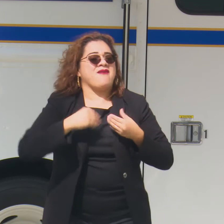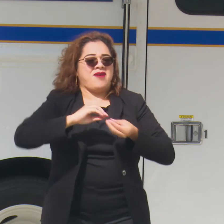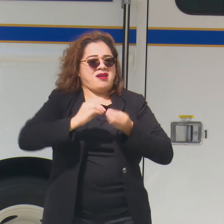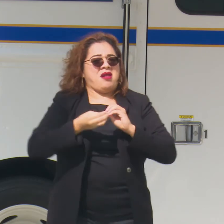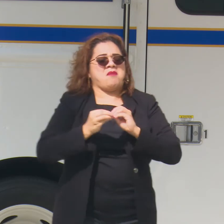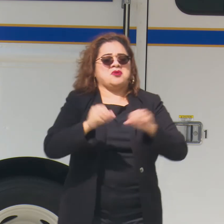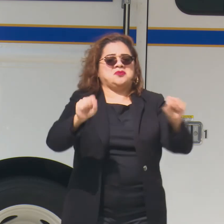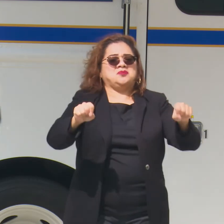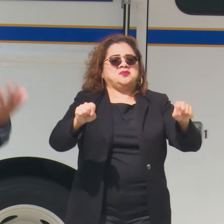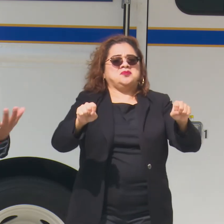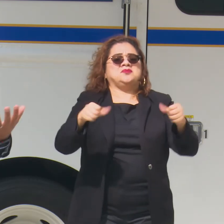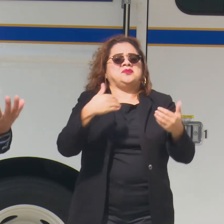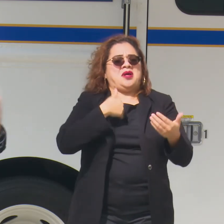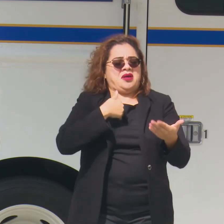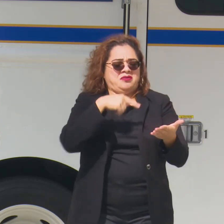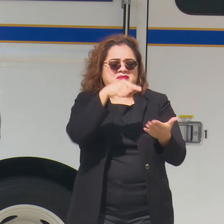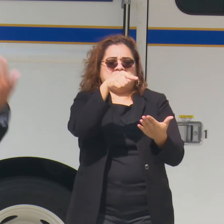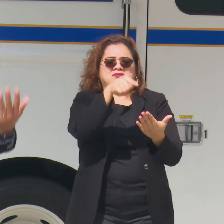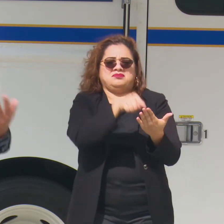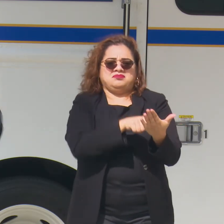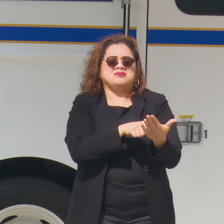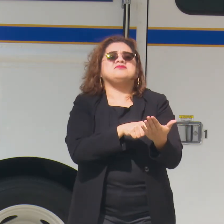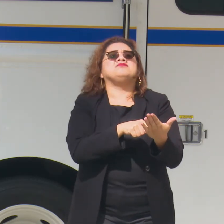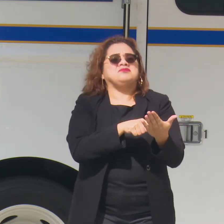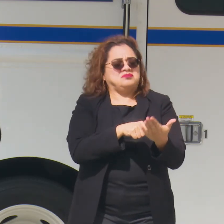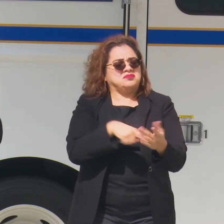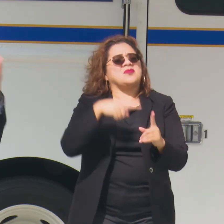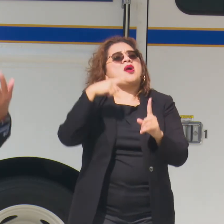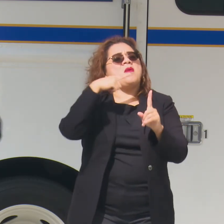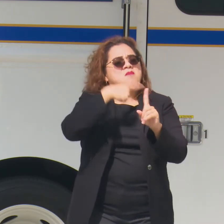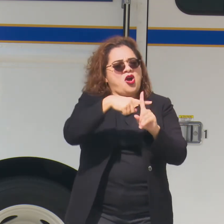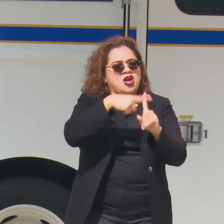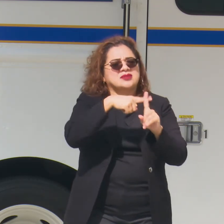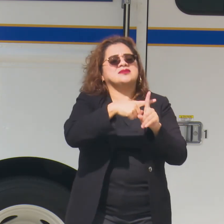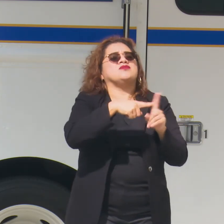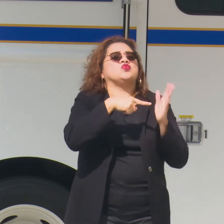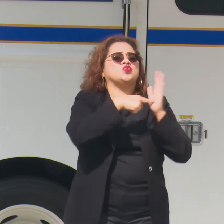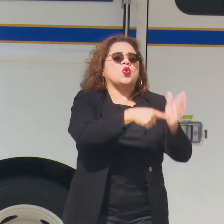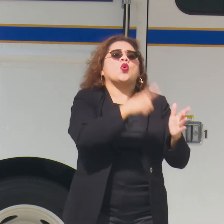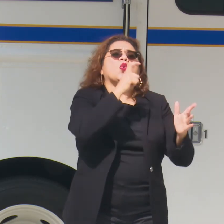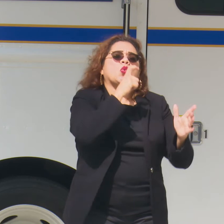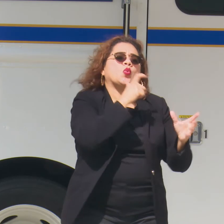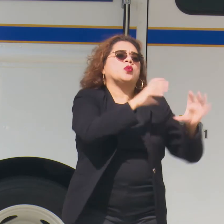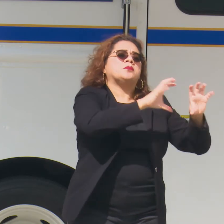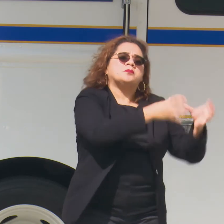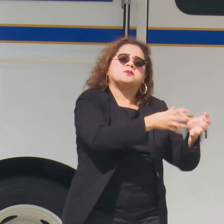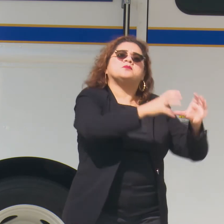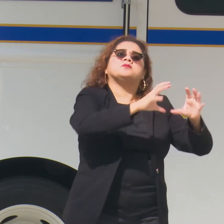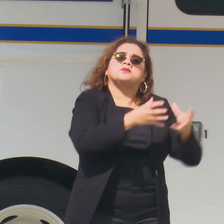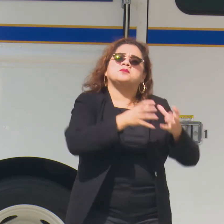that shows that we have, you know, that we have obviously positive tests and that we have folks that are getting tested, there's